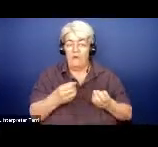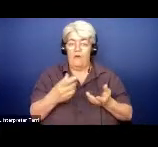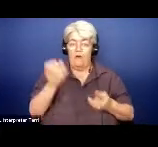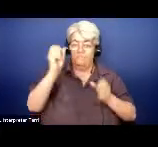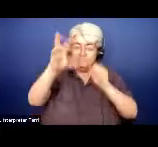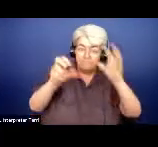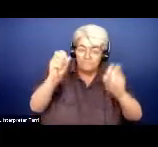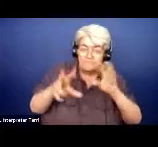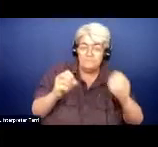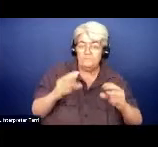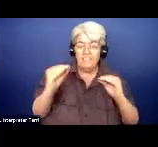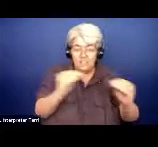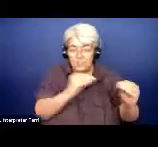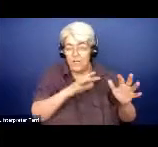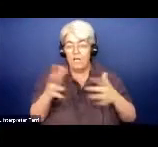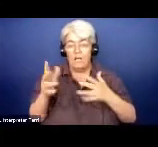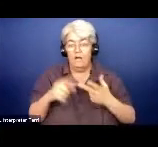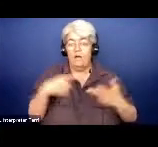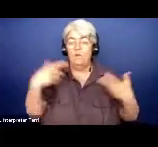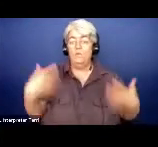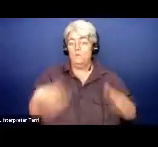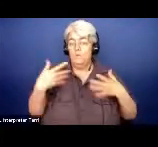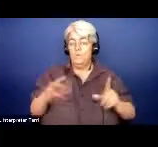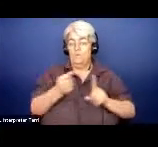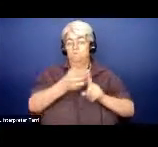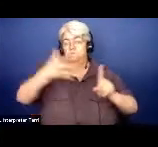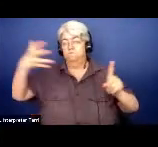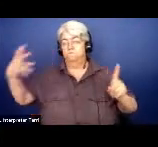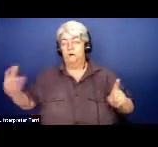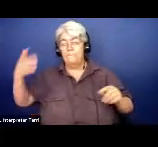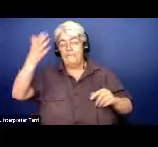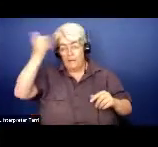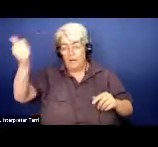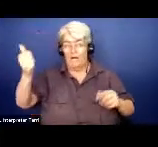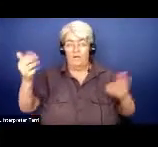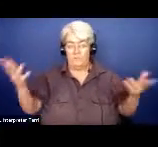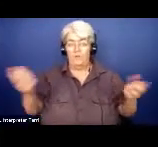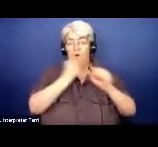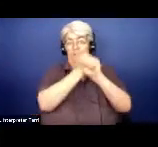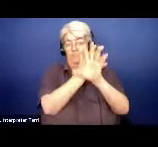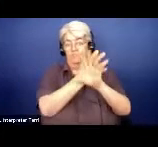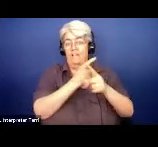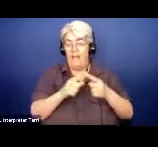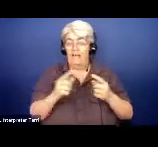all has greatly expanded, because of that. And it also has allowed more TBI stakeholders